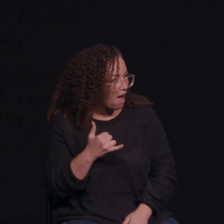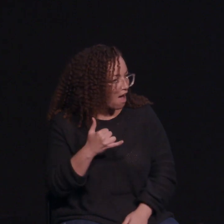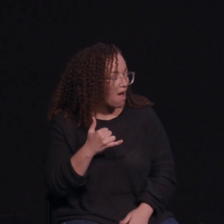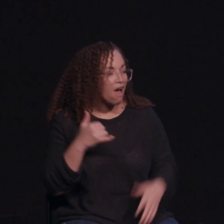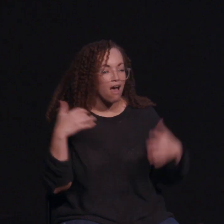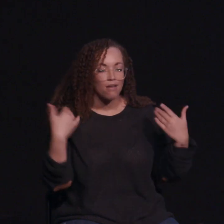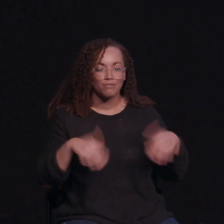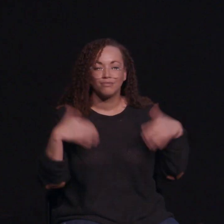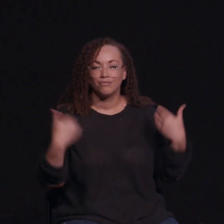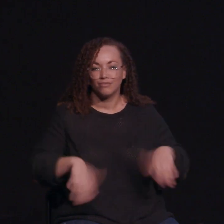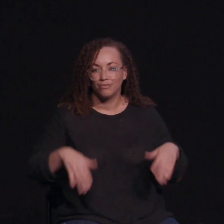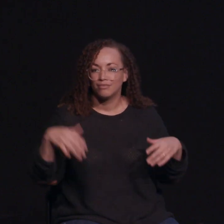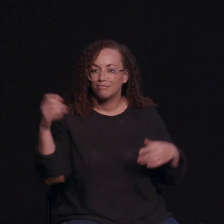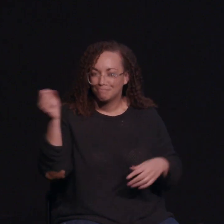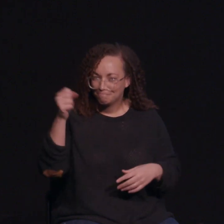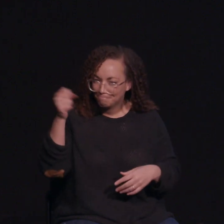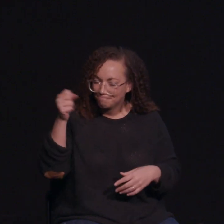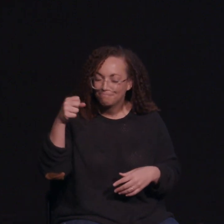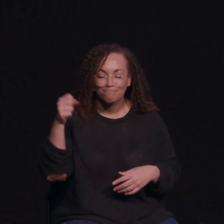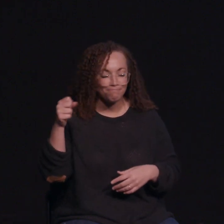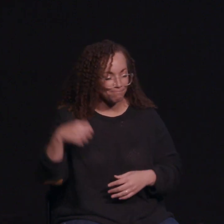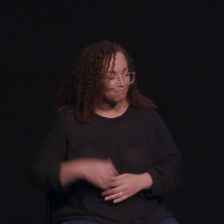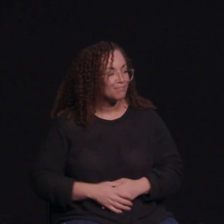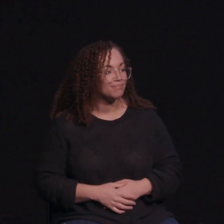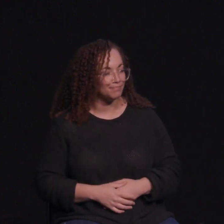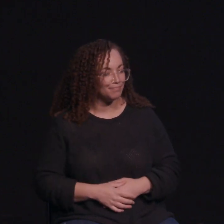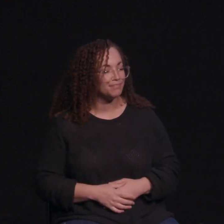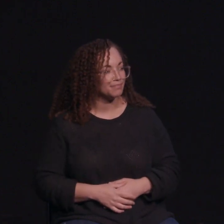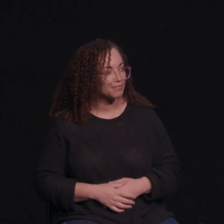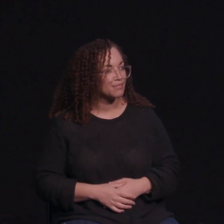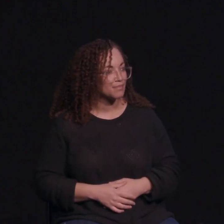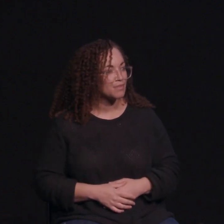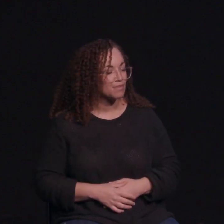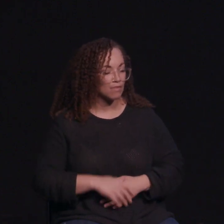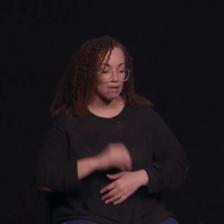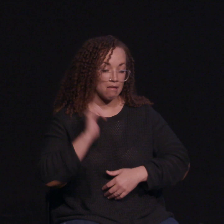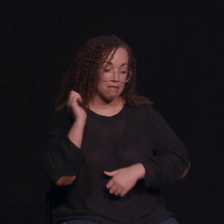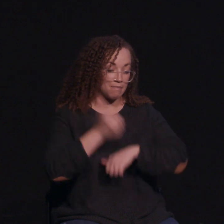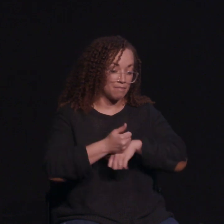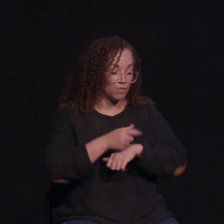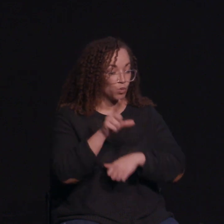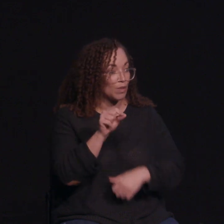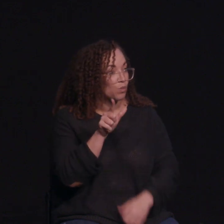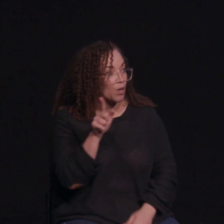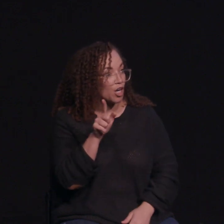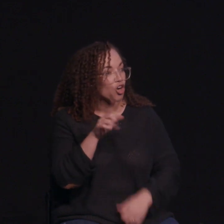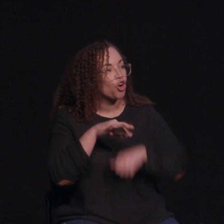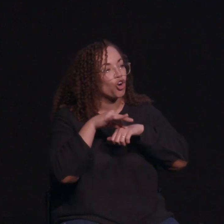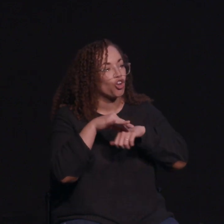[audience applauding] Founded in 2021, EARTHseed is the first Afro indigenous,